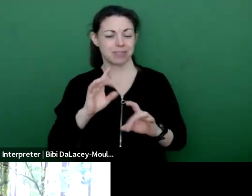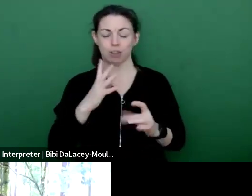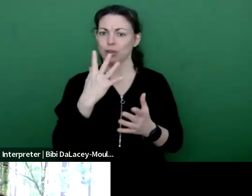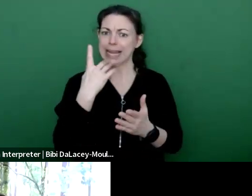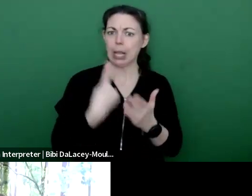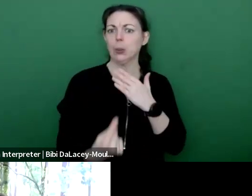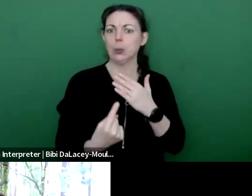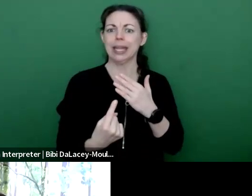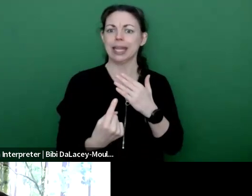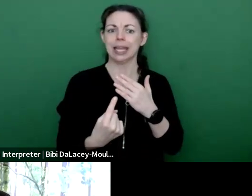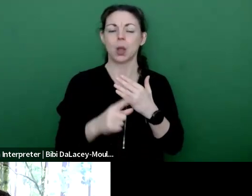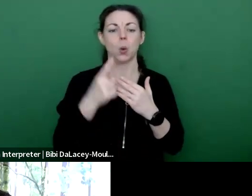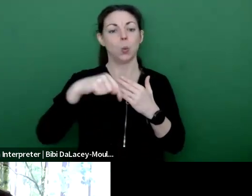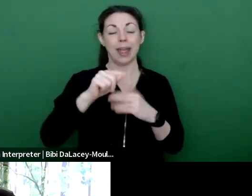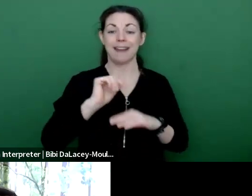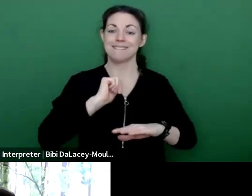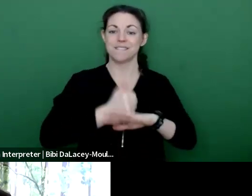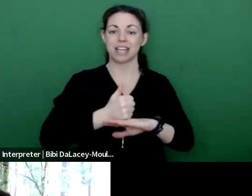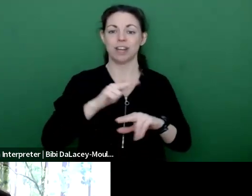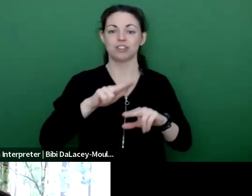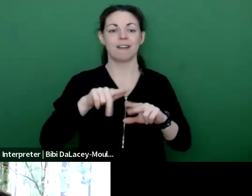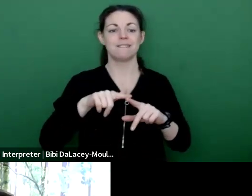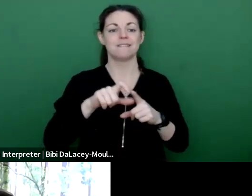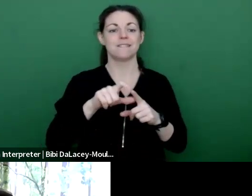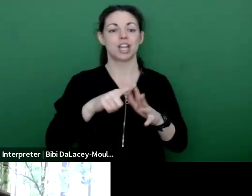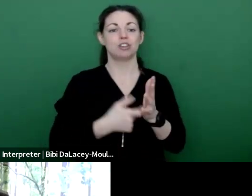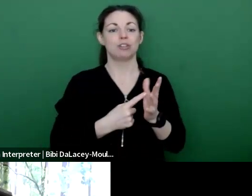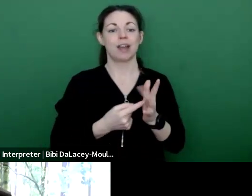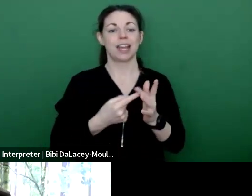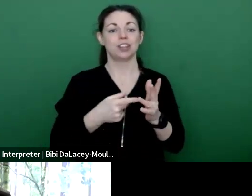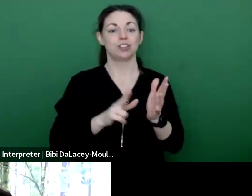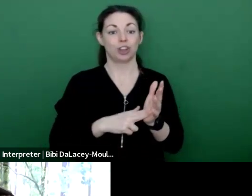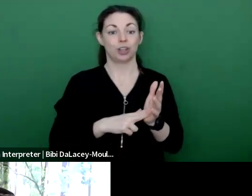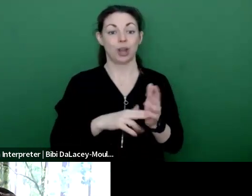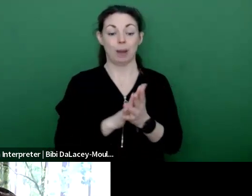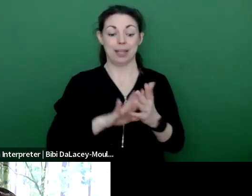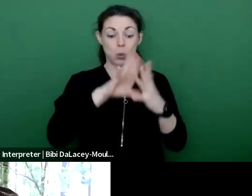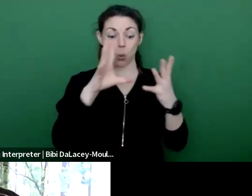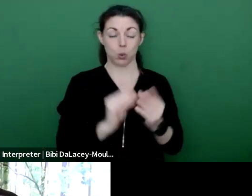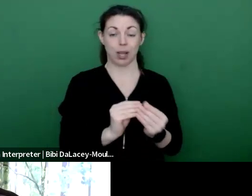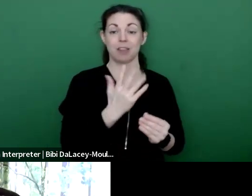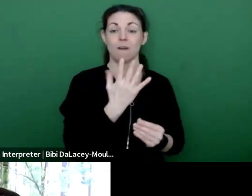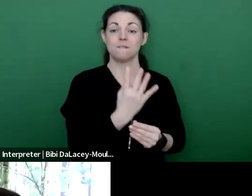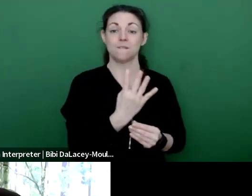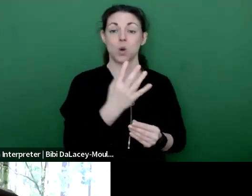We're a federation, so we have 47 separate charities. So every local wildlife trust